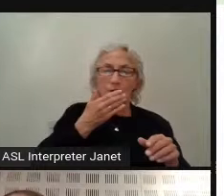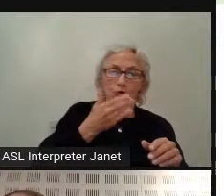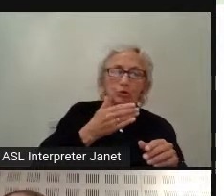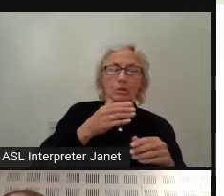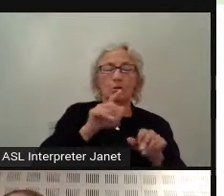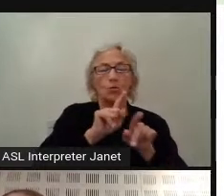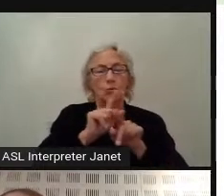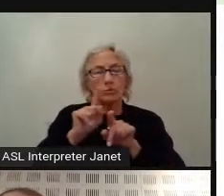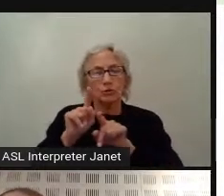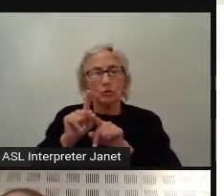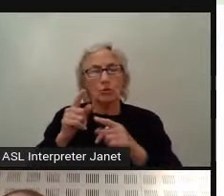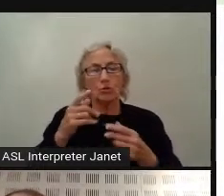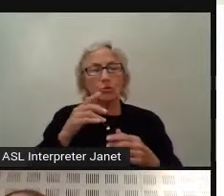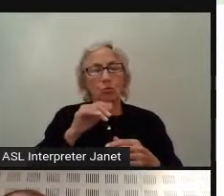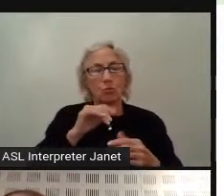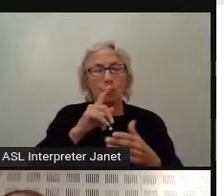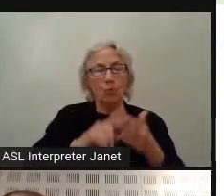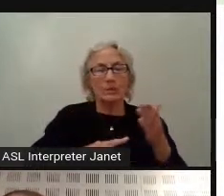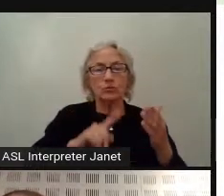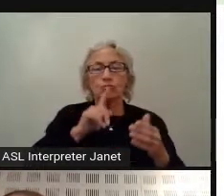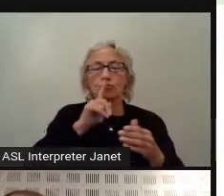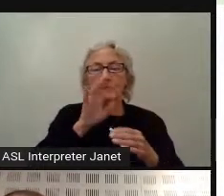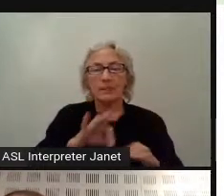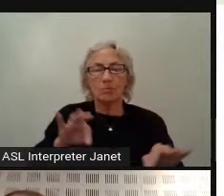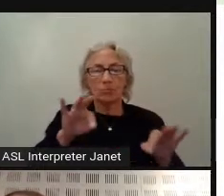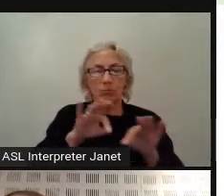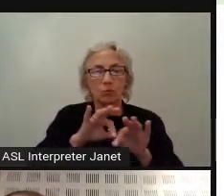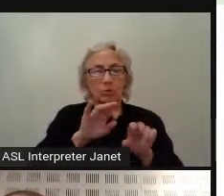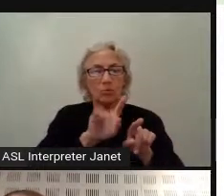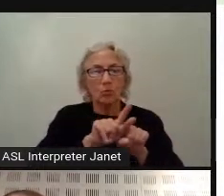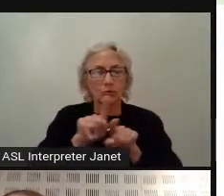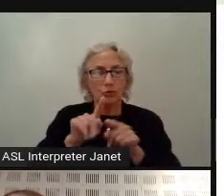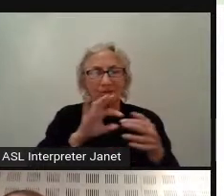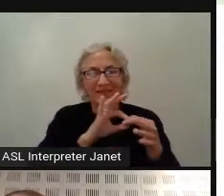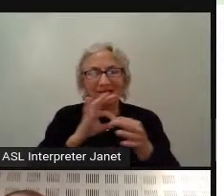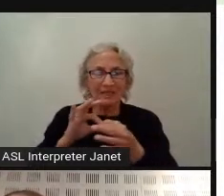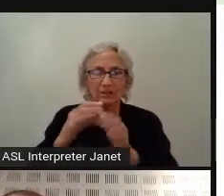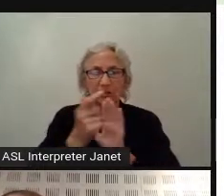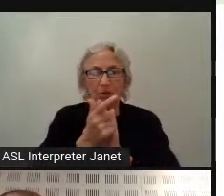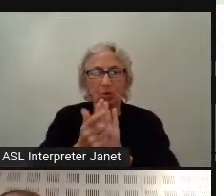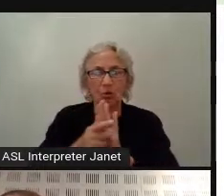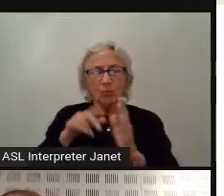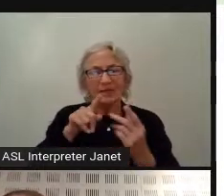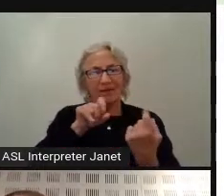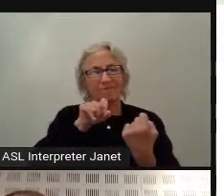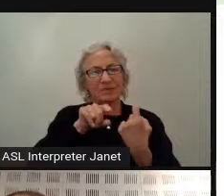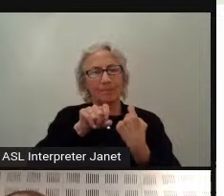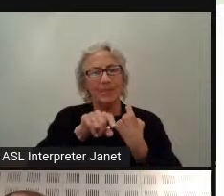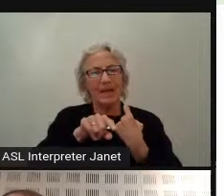So in there we have described what is good and what is not good and so on. One of the other things that is great about the law